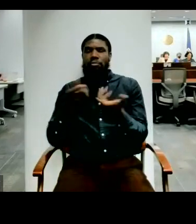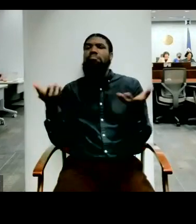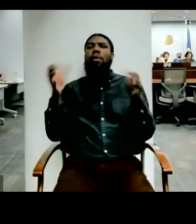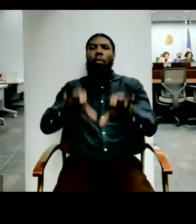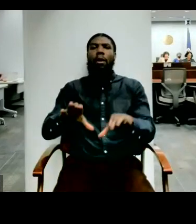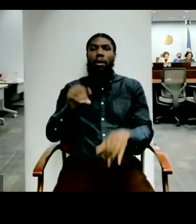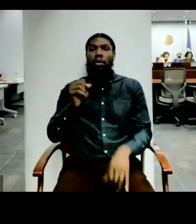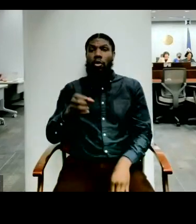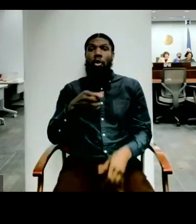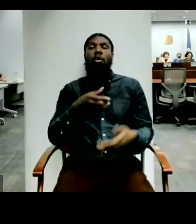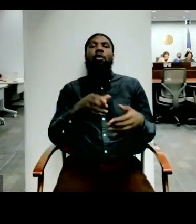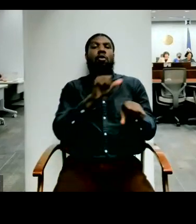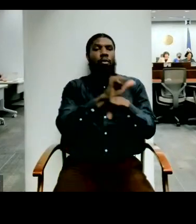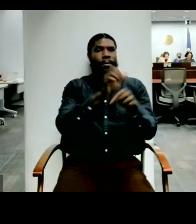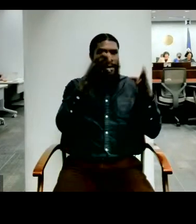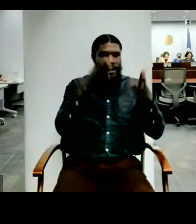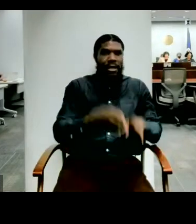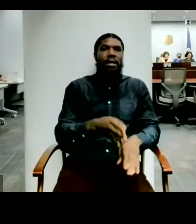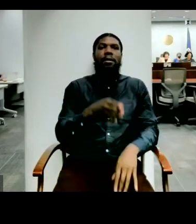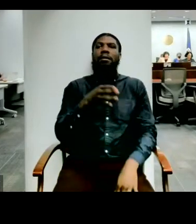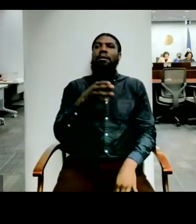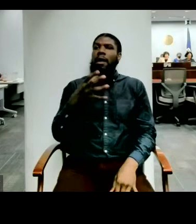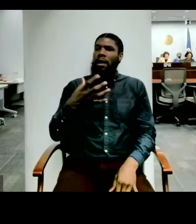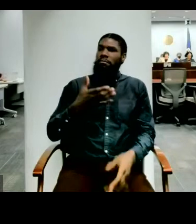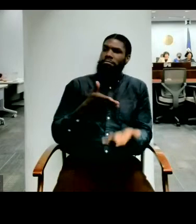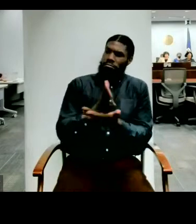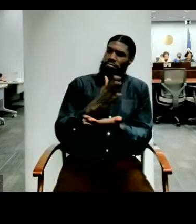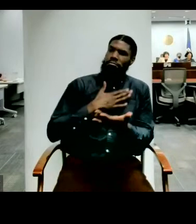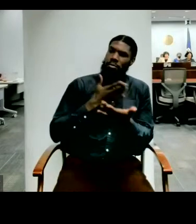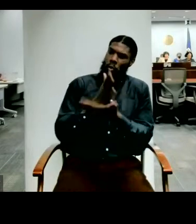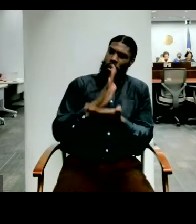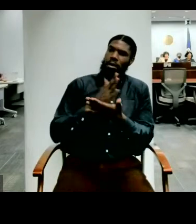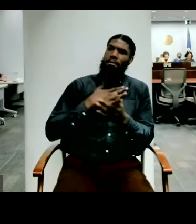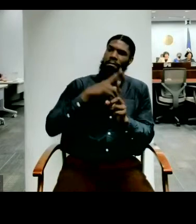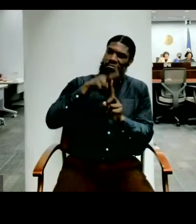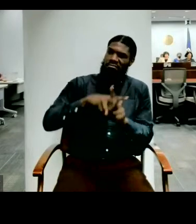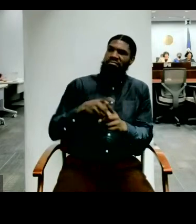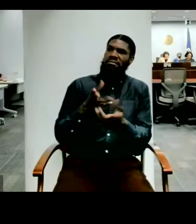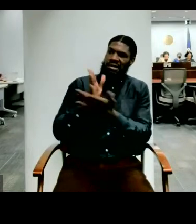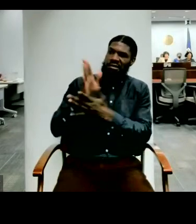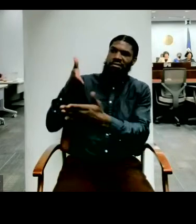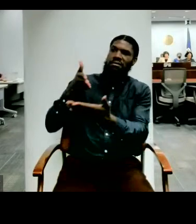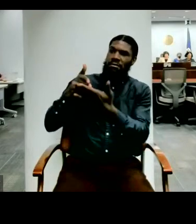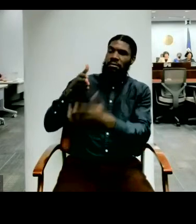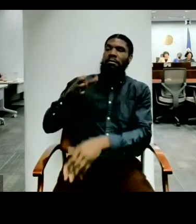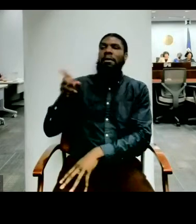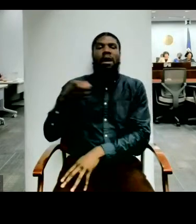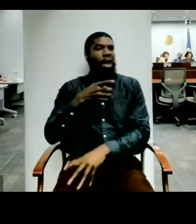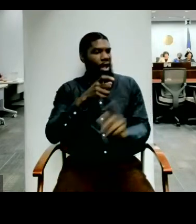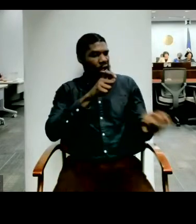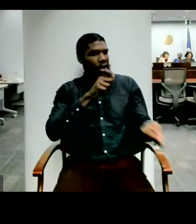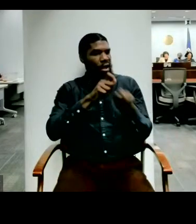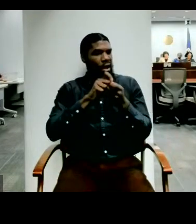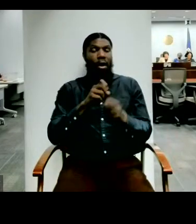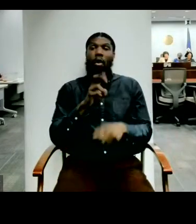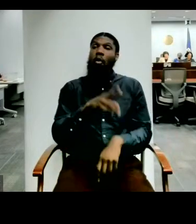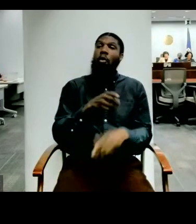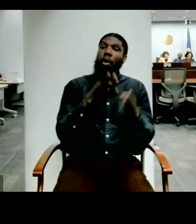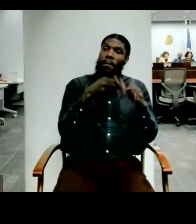against workers who um assert their claims or who um try to help other workers with their claims,